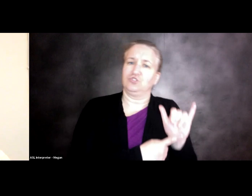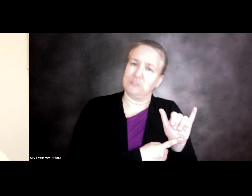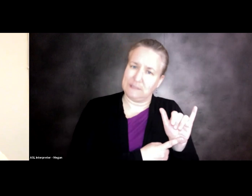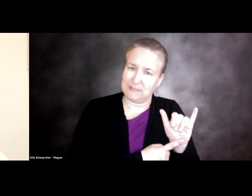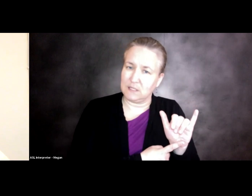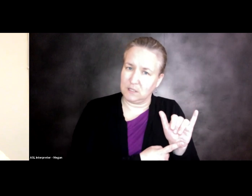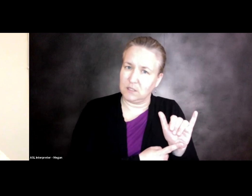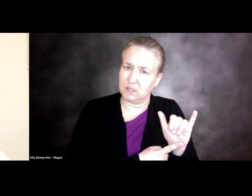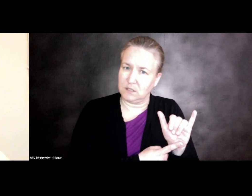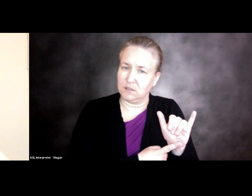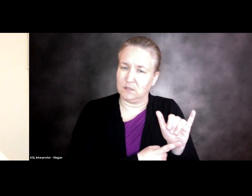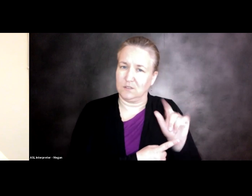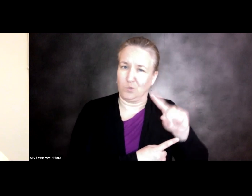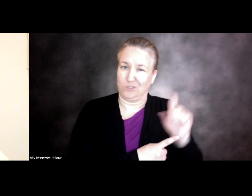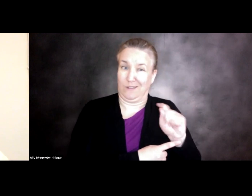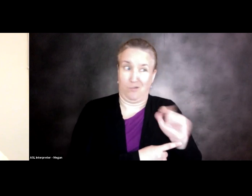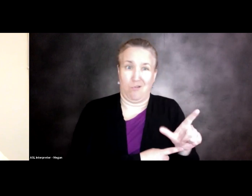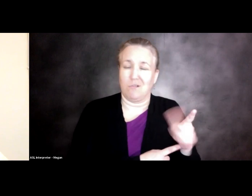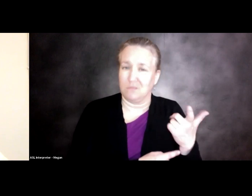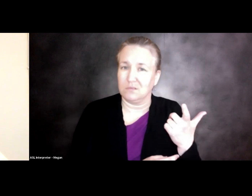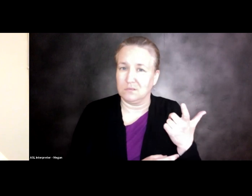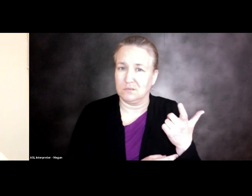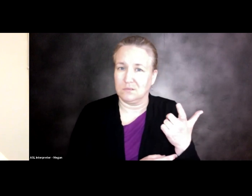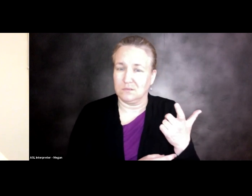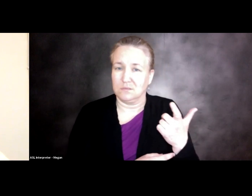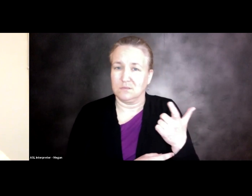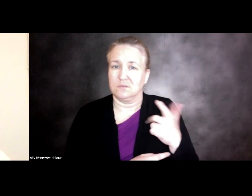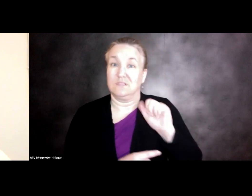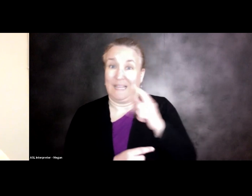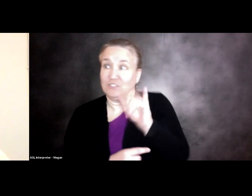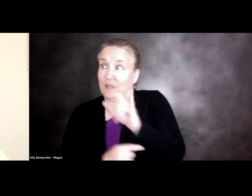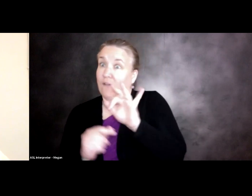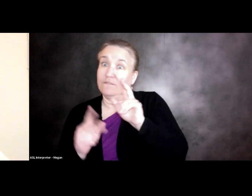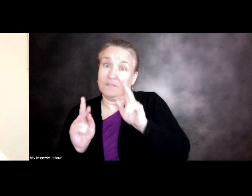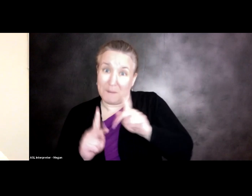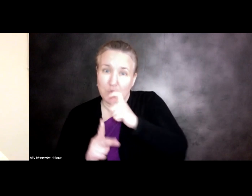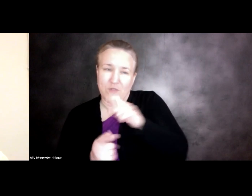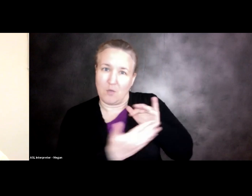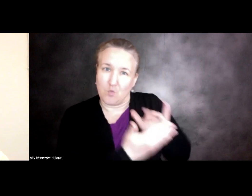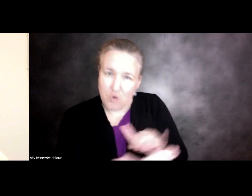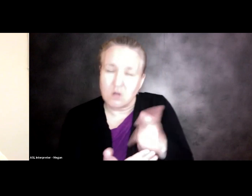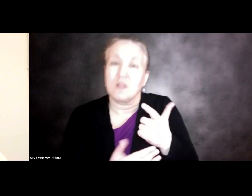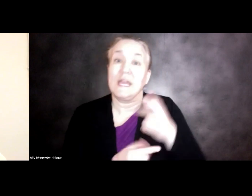question at all, the agency of the people they work on. I think historians trained in the global North